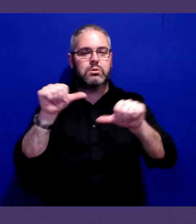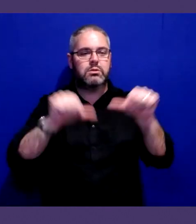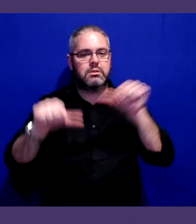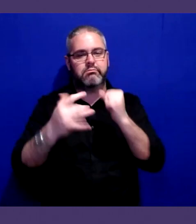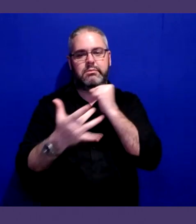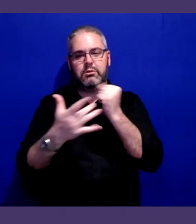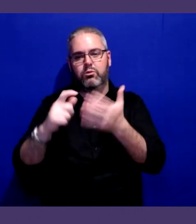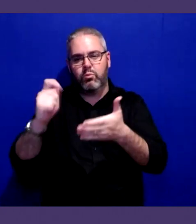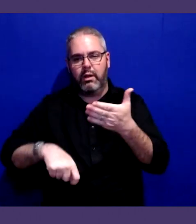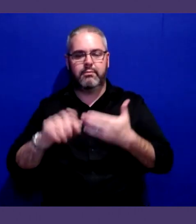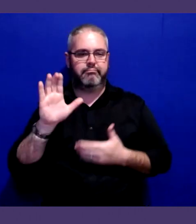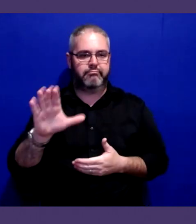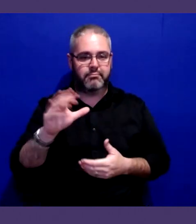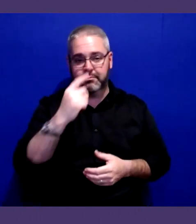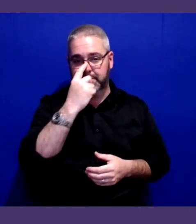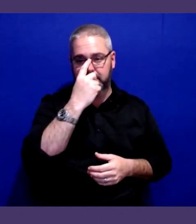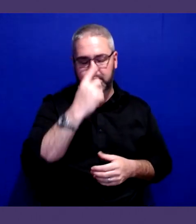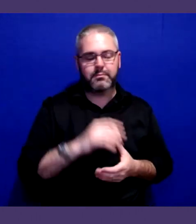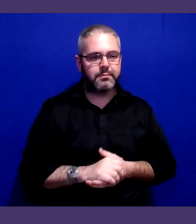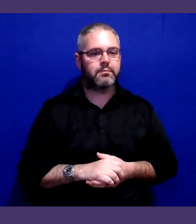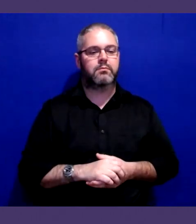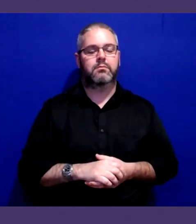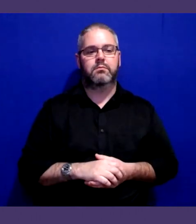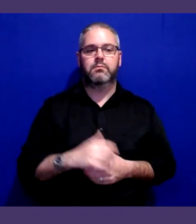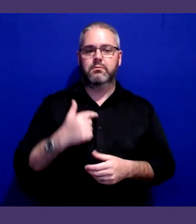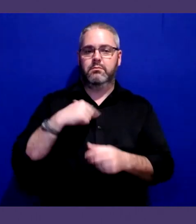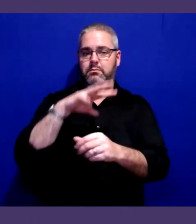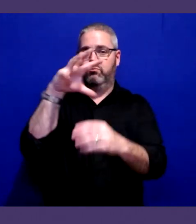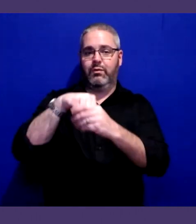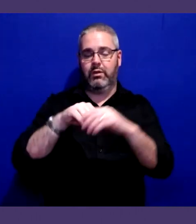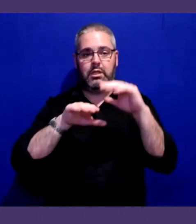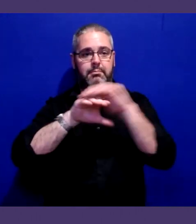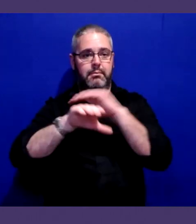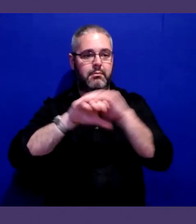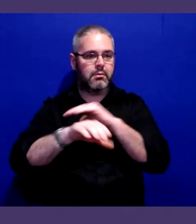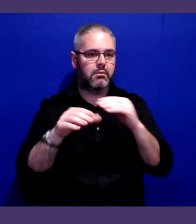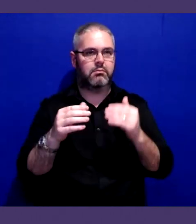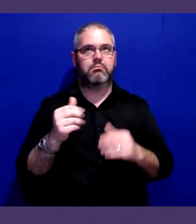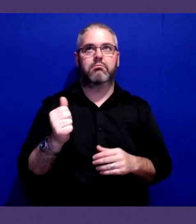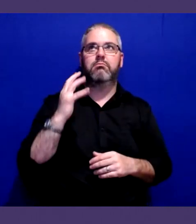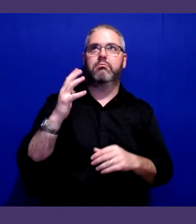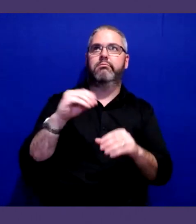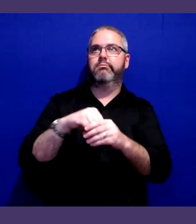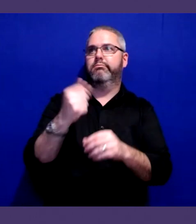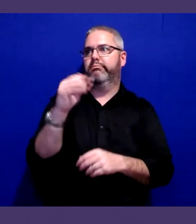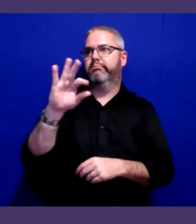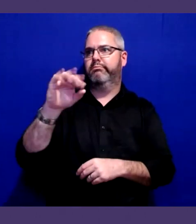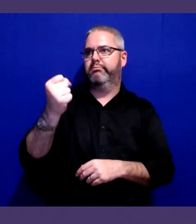I got involved in accessibility in the '90s out of personal necessity,